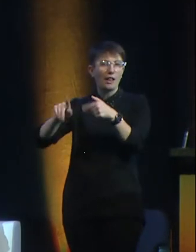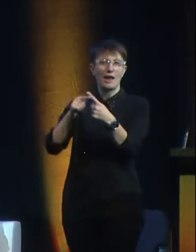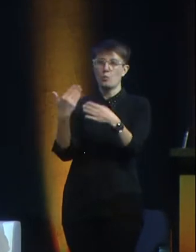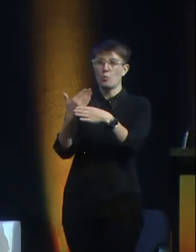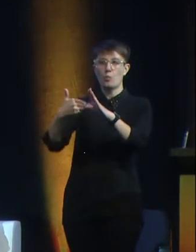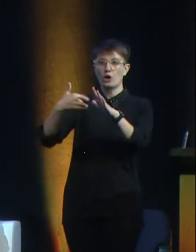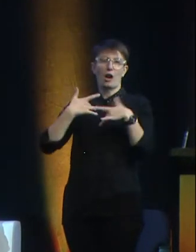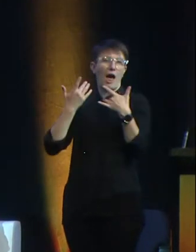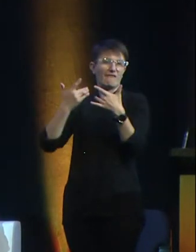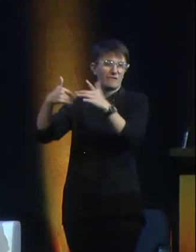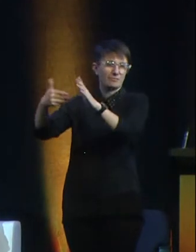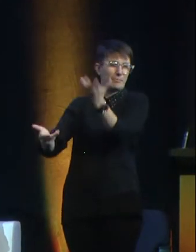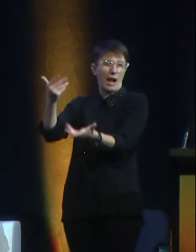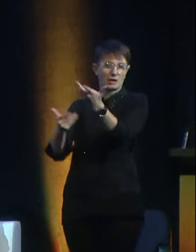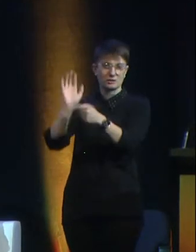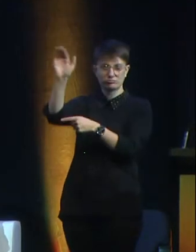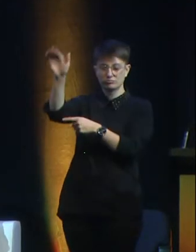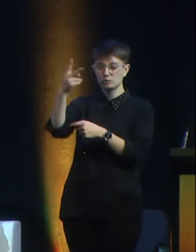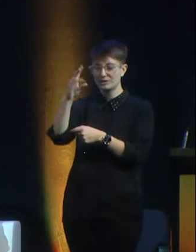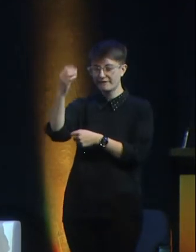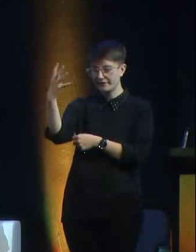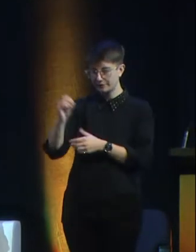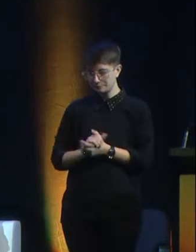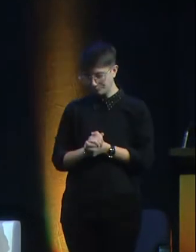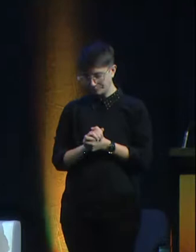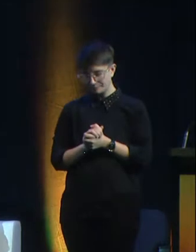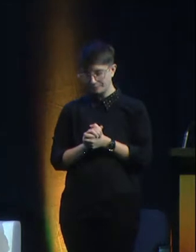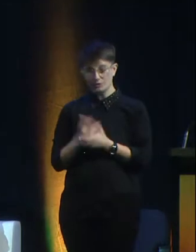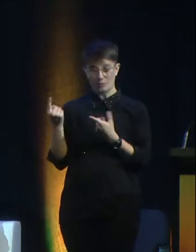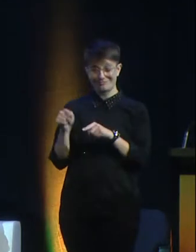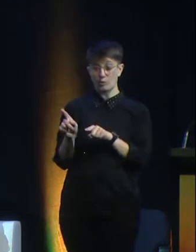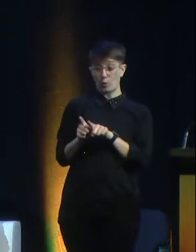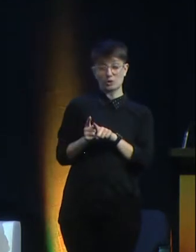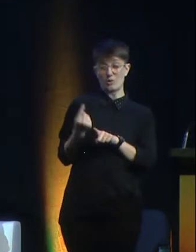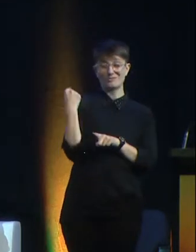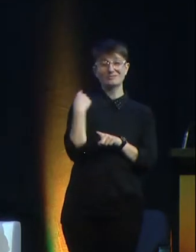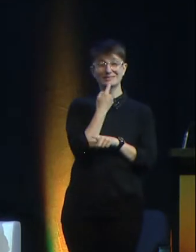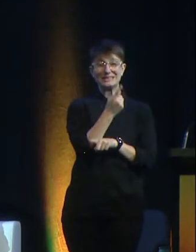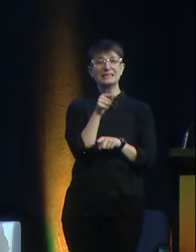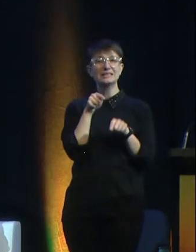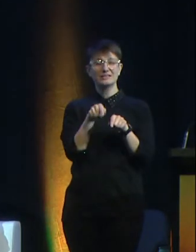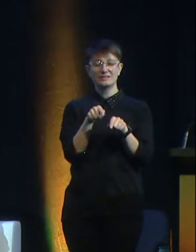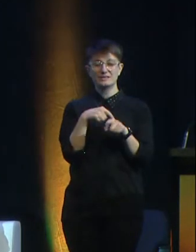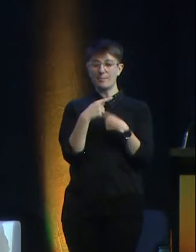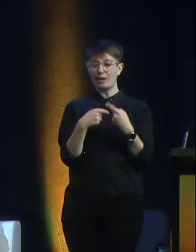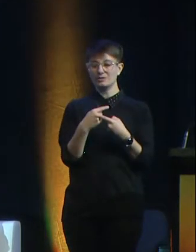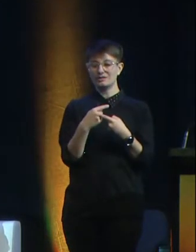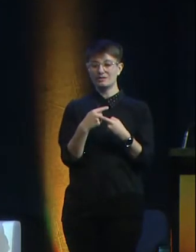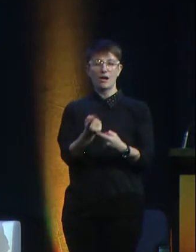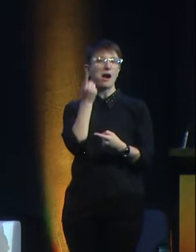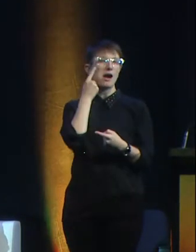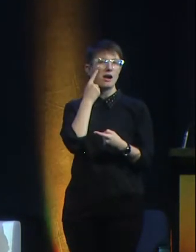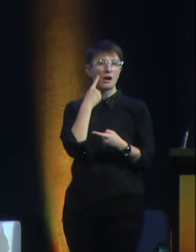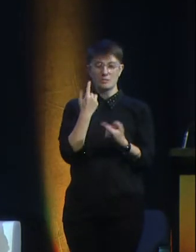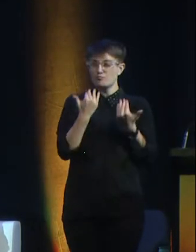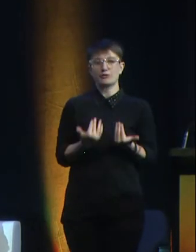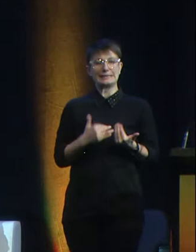already mentioned, but it's about meeting the needs of the present without compromising